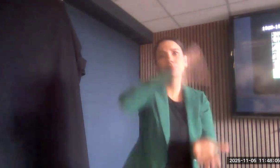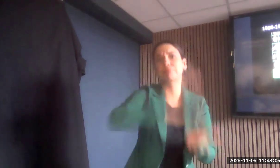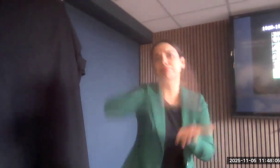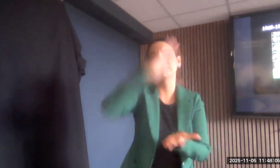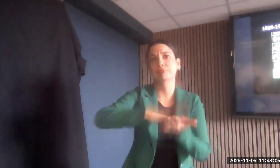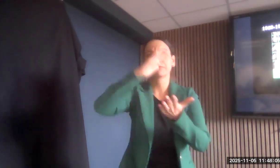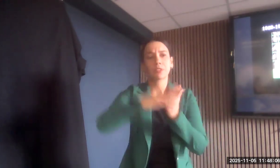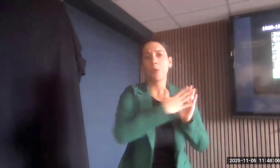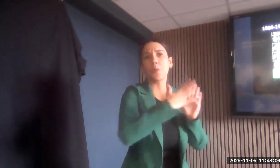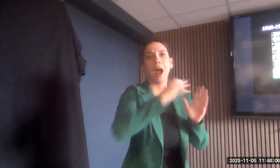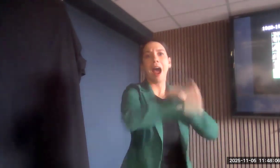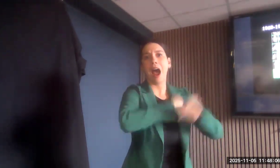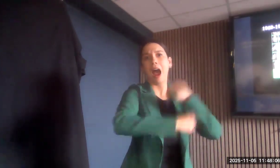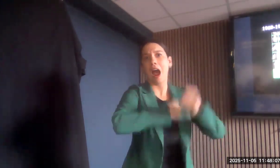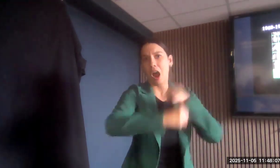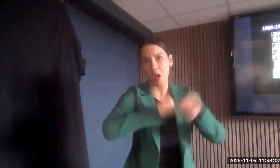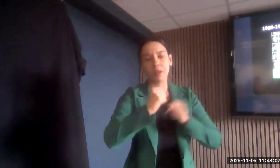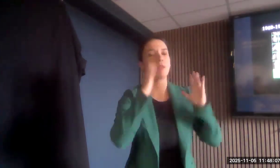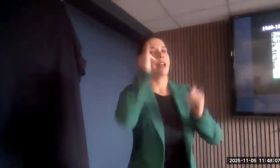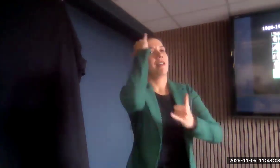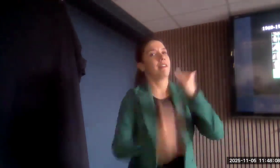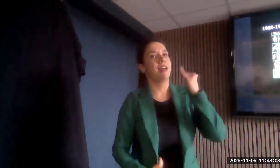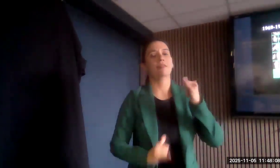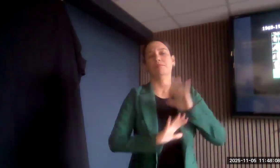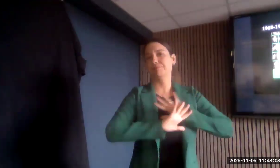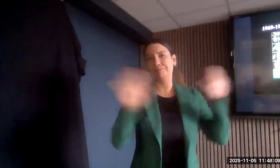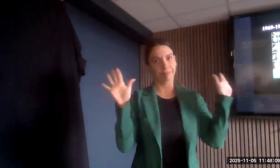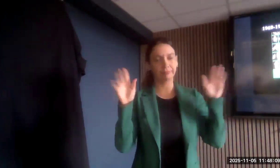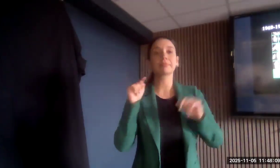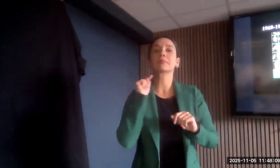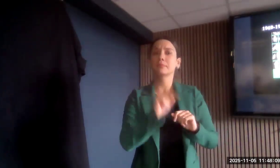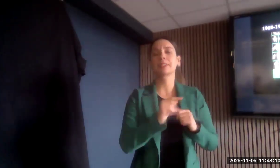So, 20 different versions that have been sold over the years.